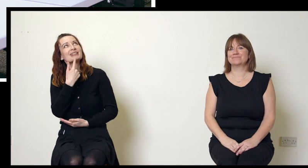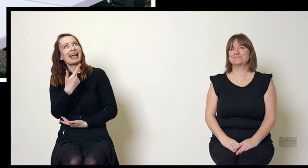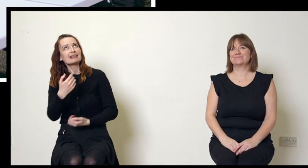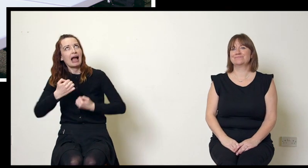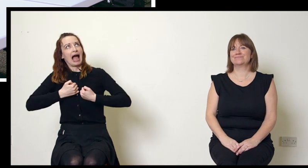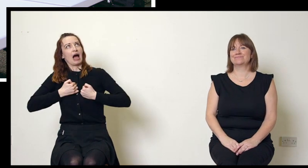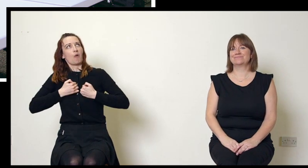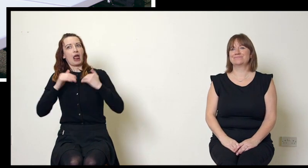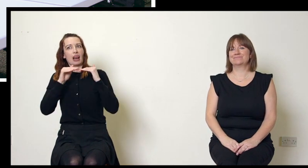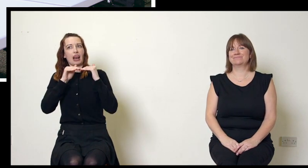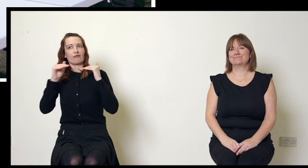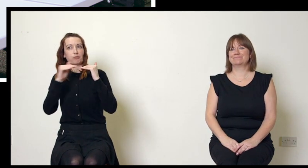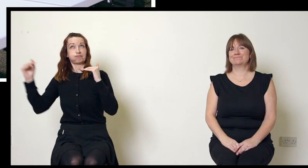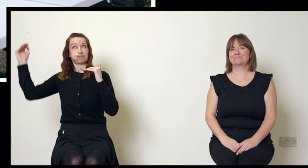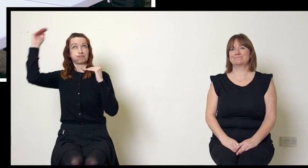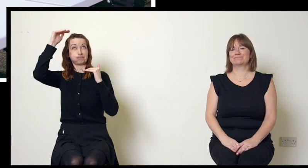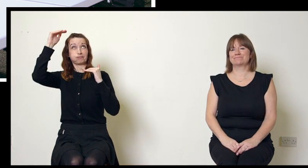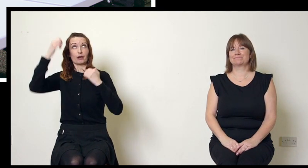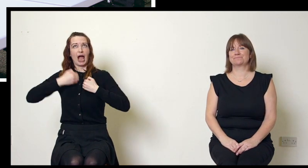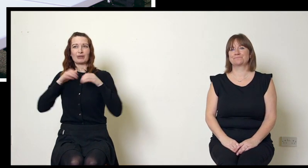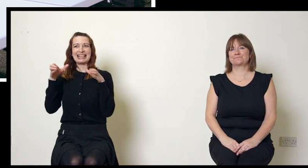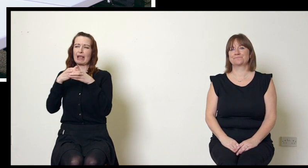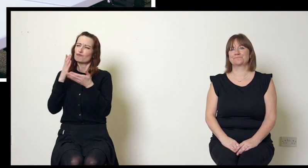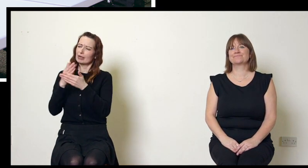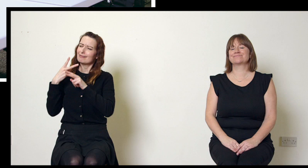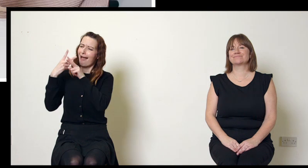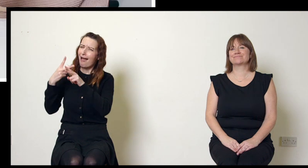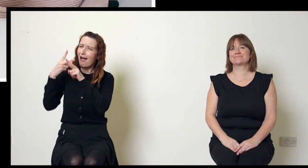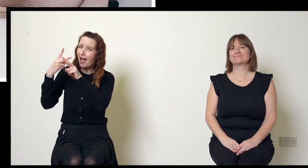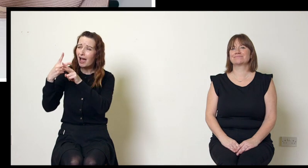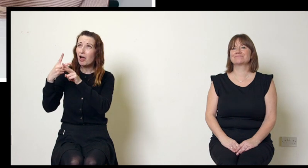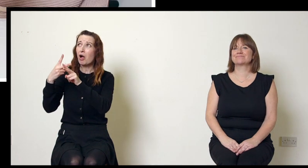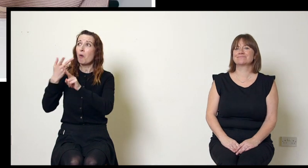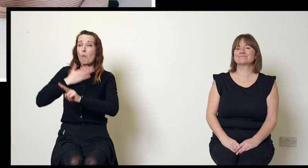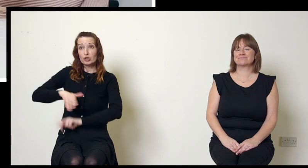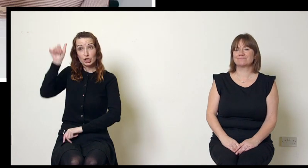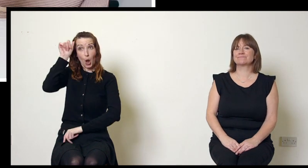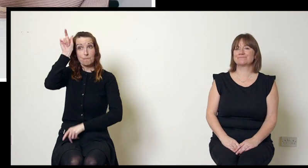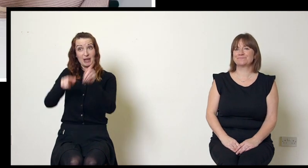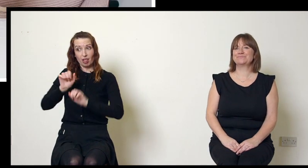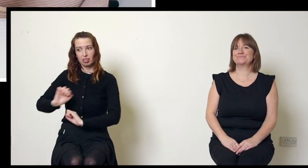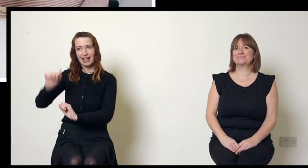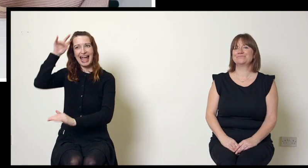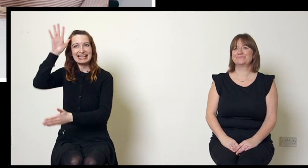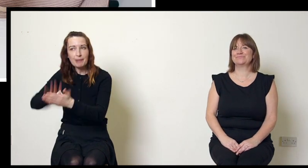I think as a team we all really care about like people's experiences and we want to get things right for people.